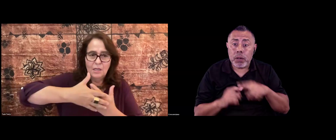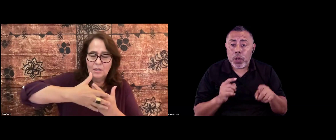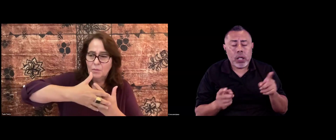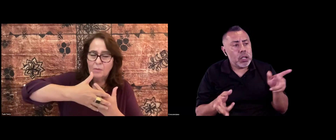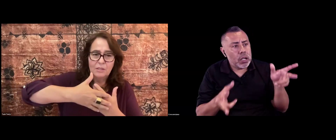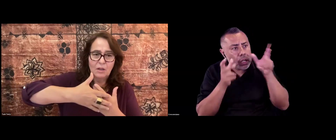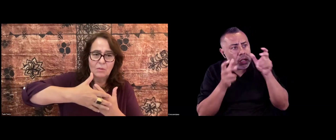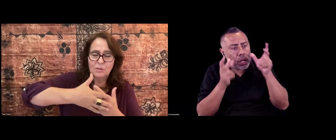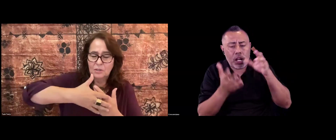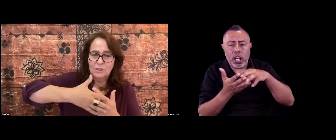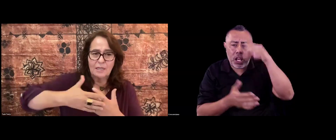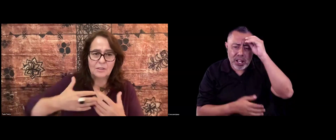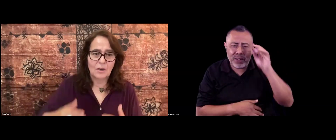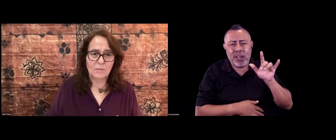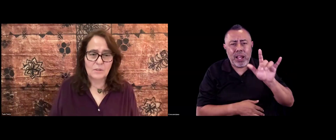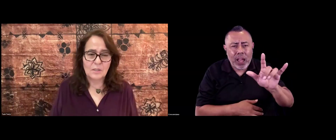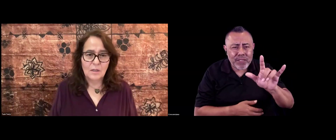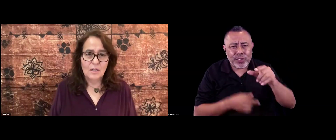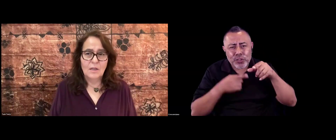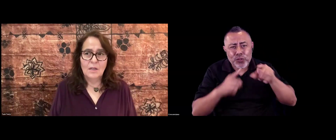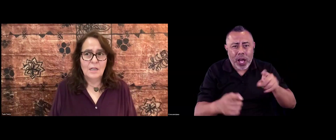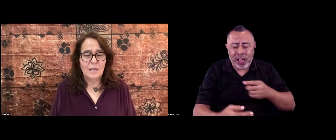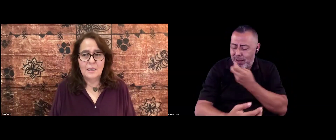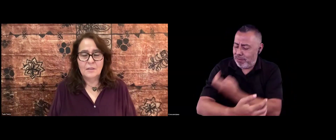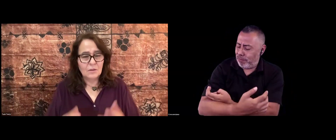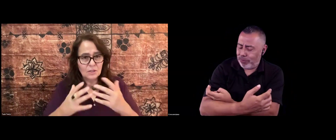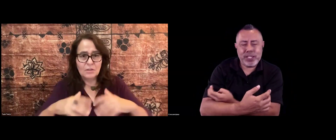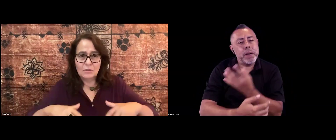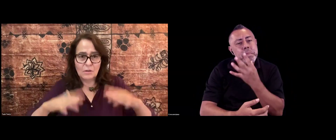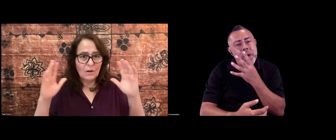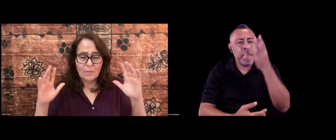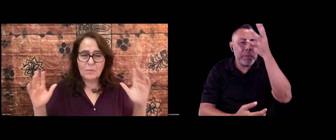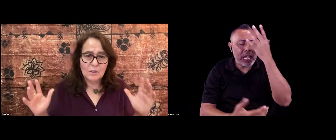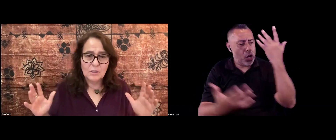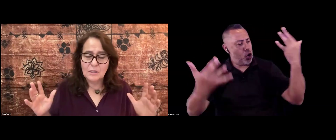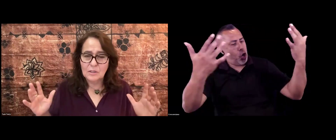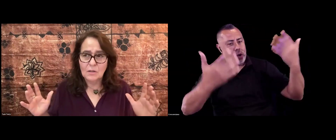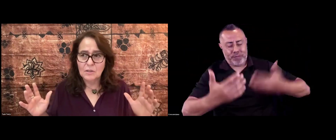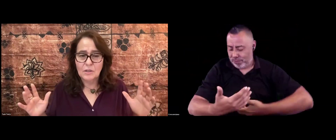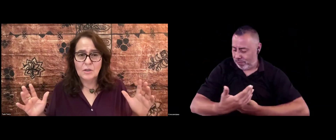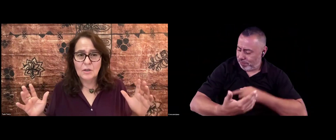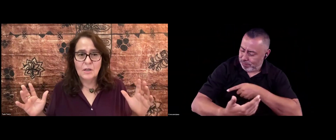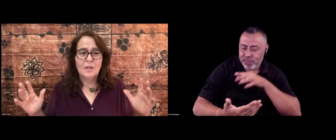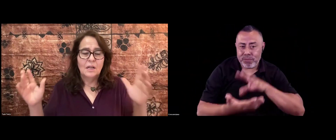And their mommy's arms in your daddy's arms. And those children grow up immersed in this culture.